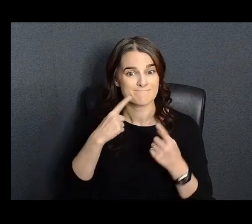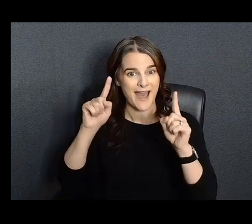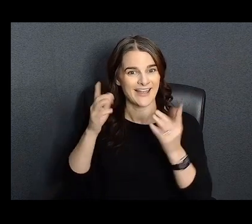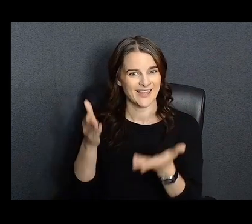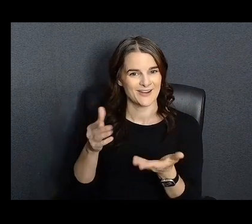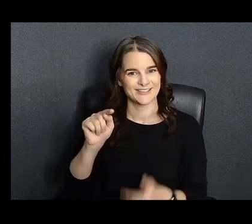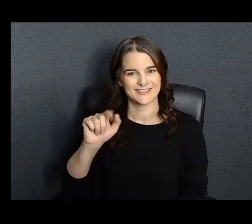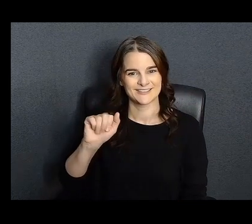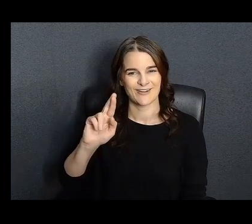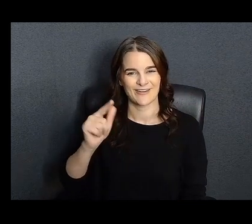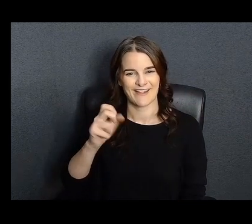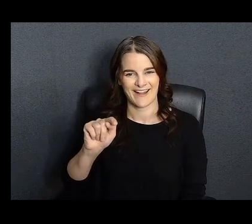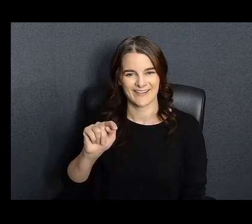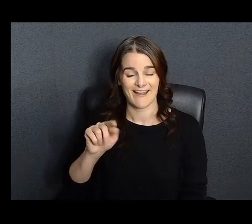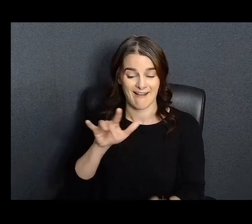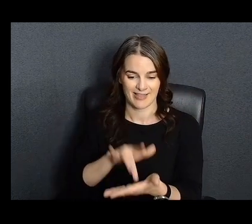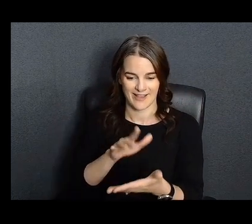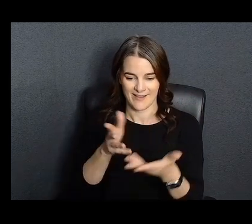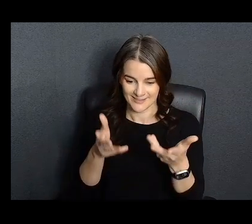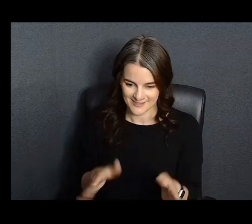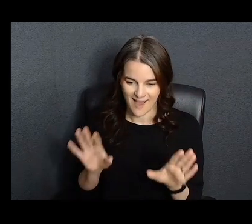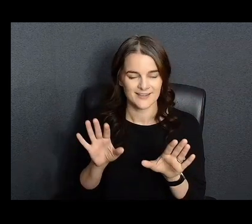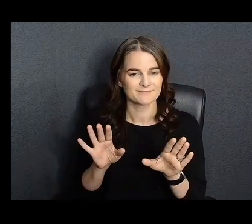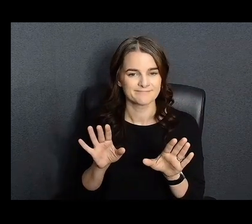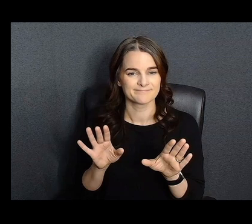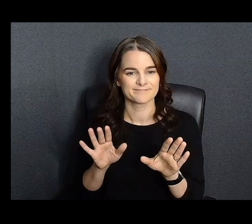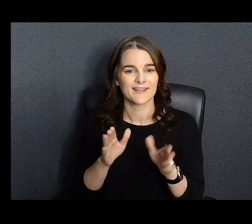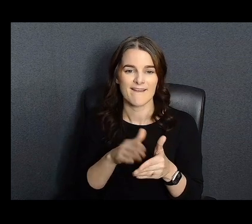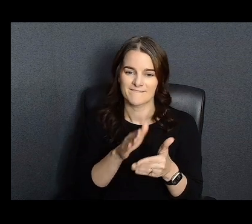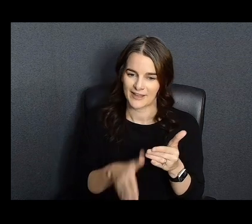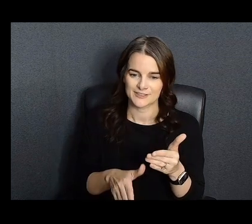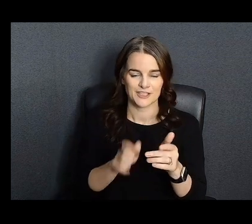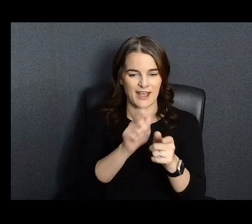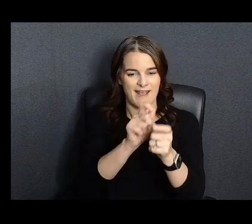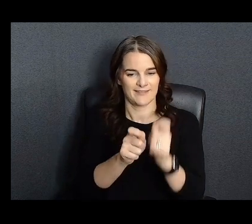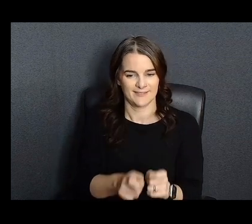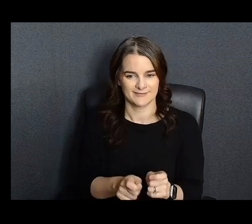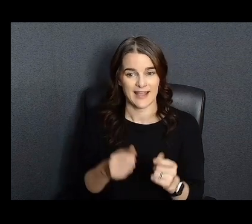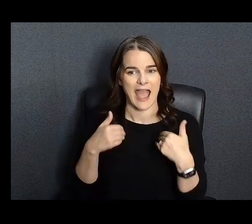I click Done, Finish Editing. And there's my new button for Target.